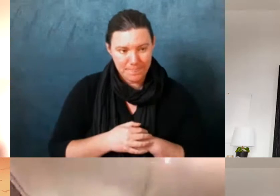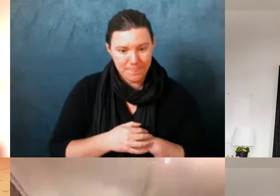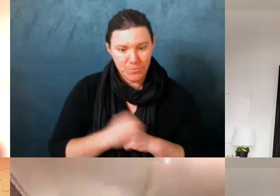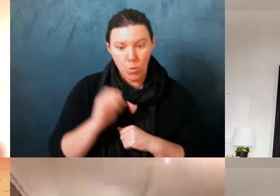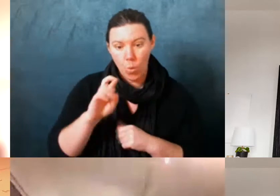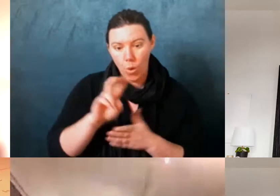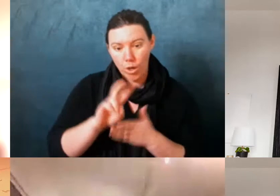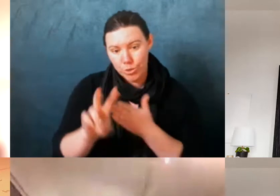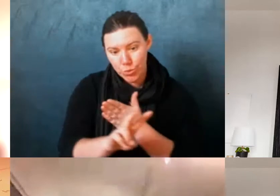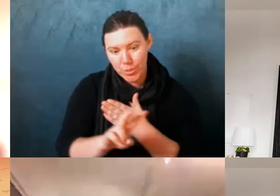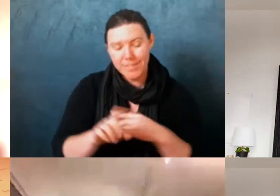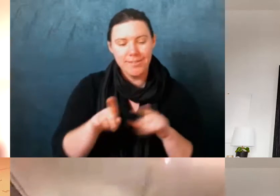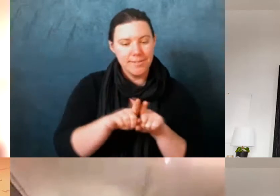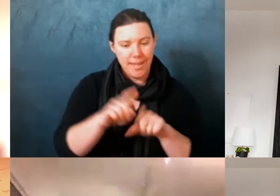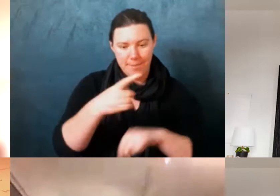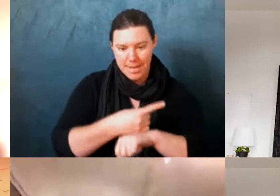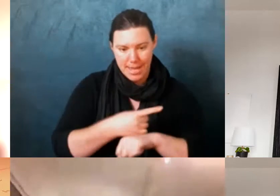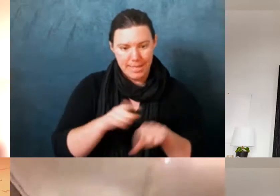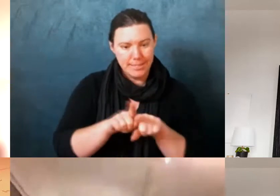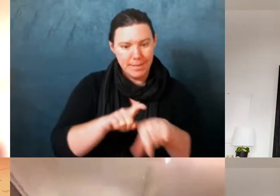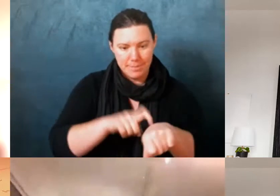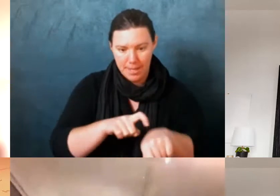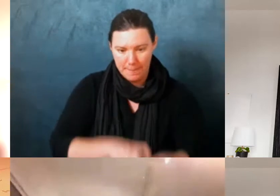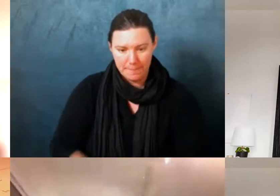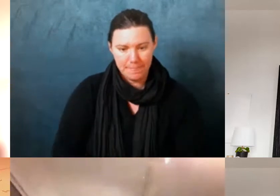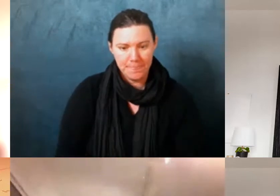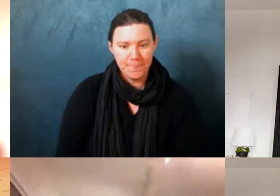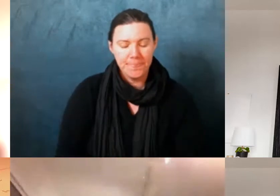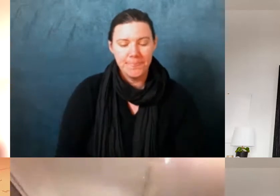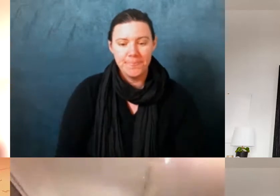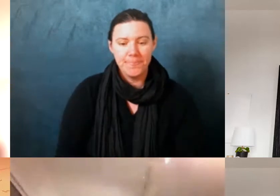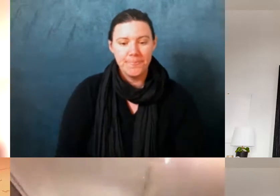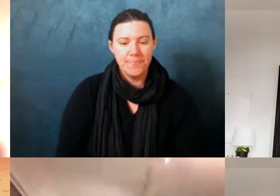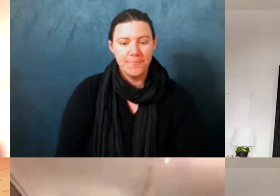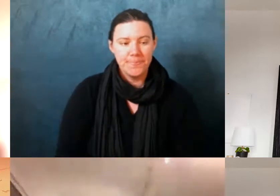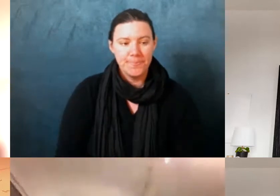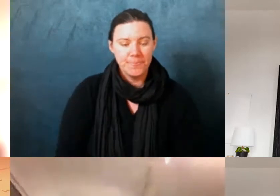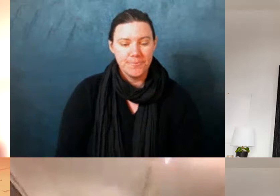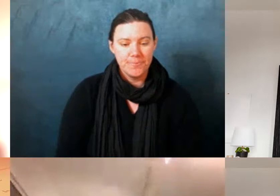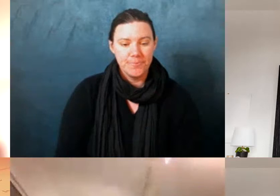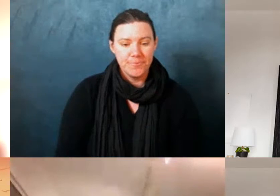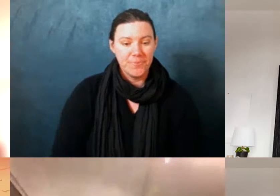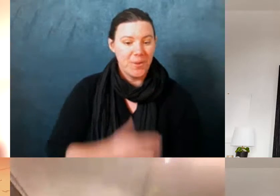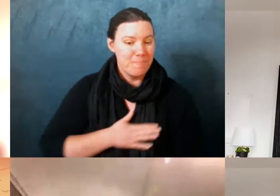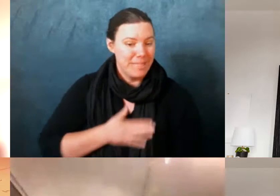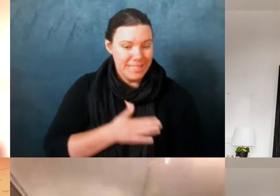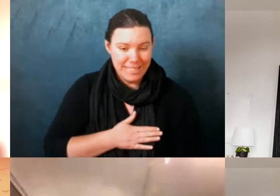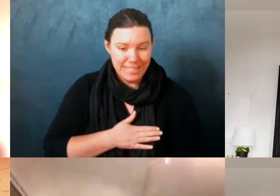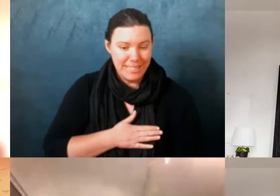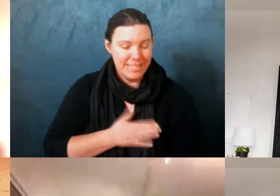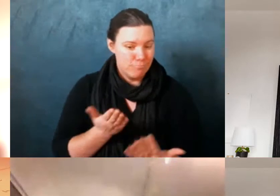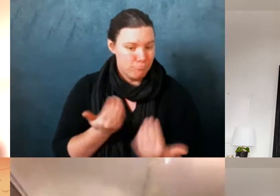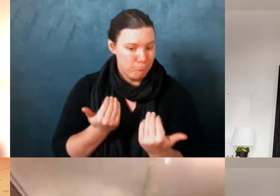which will be the same day, same time. Please don't hesitate to contact us